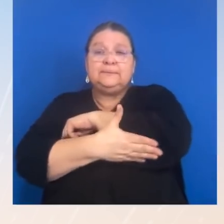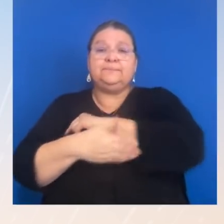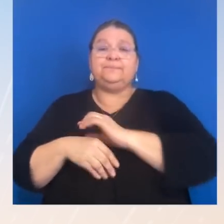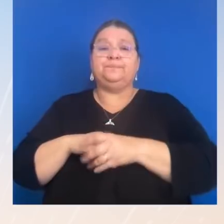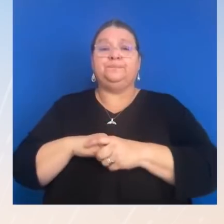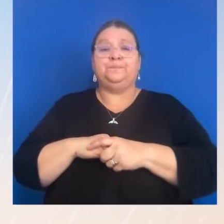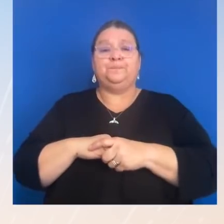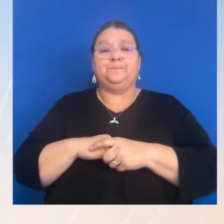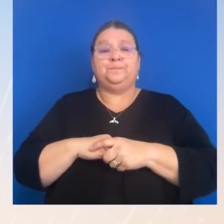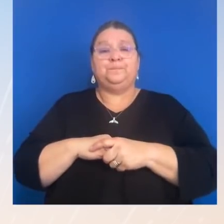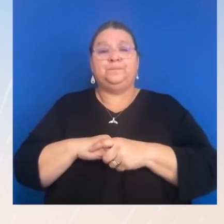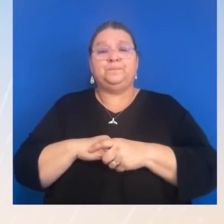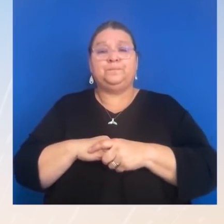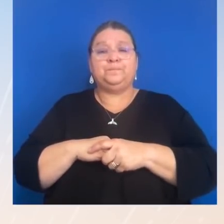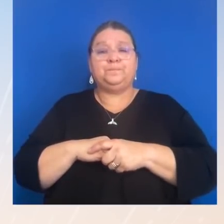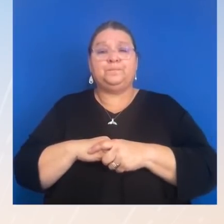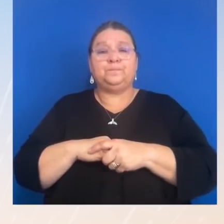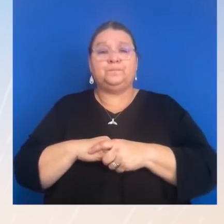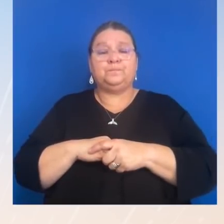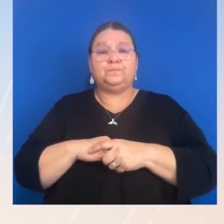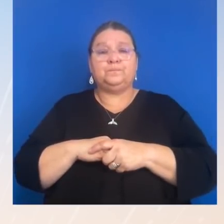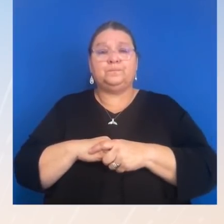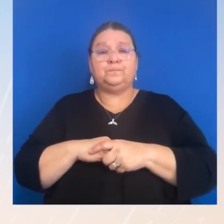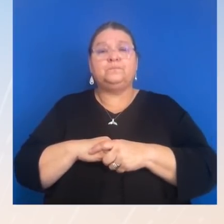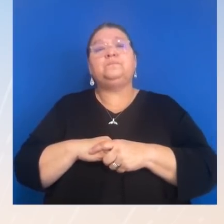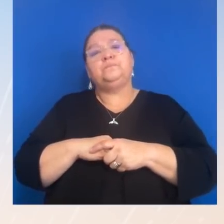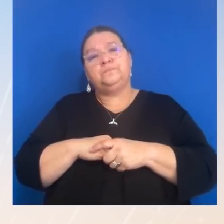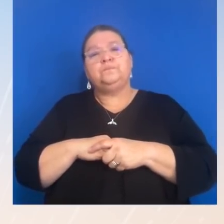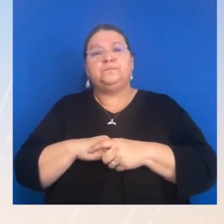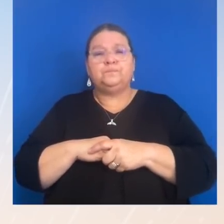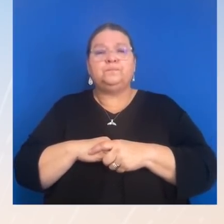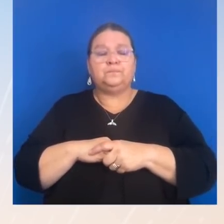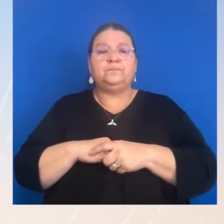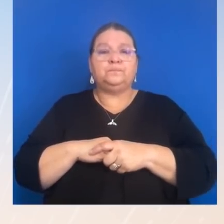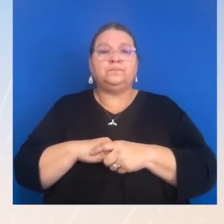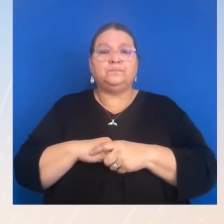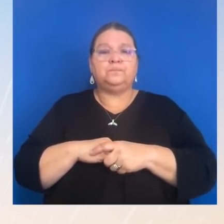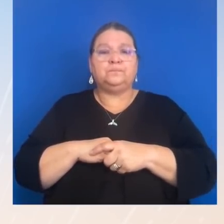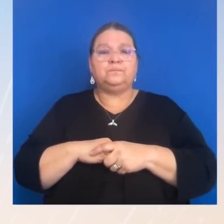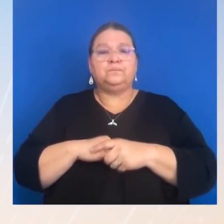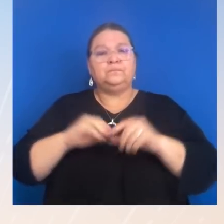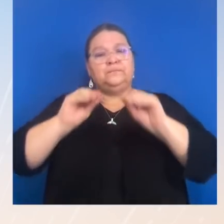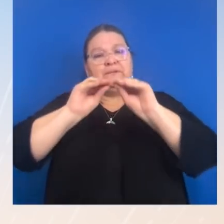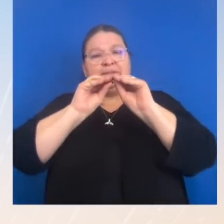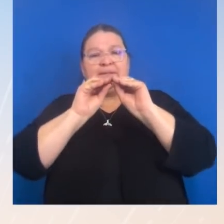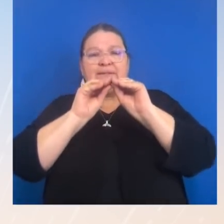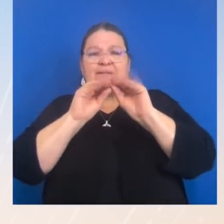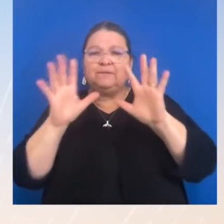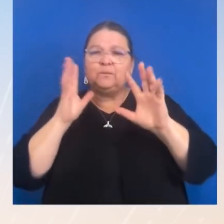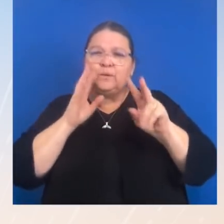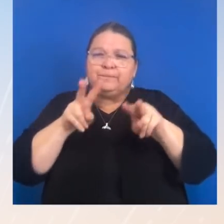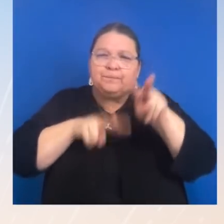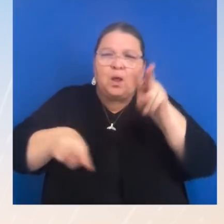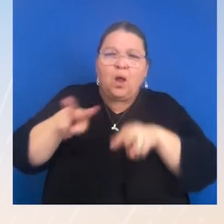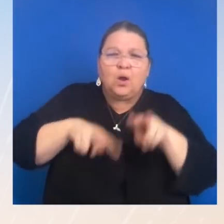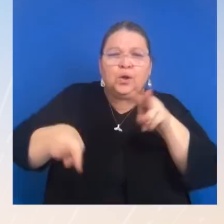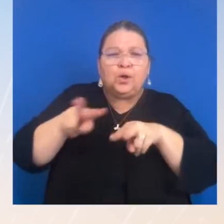Ms. Psaki: So we will clearly continue to monitor all of the risks and the impact, but right now, we believe the United States economy